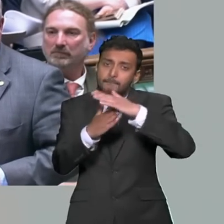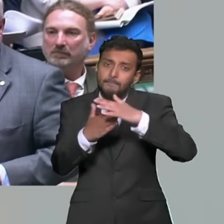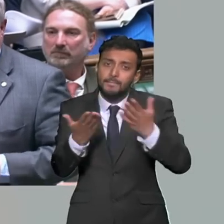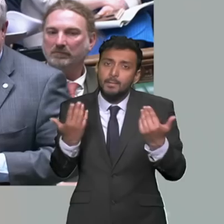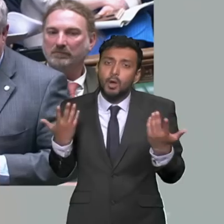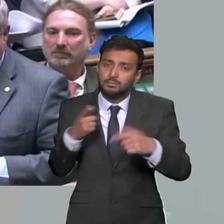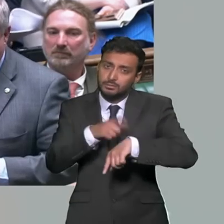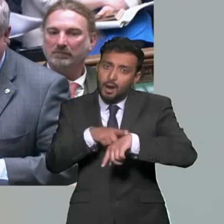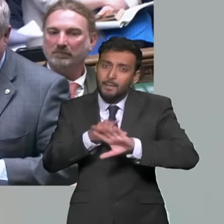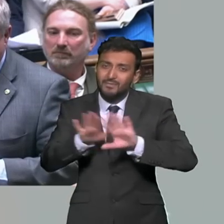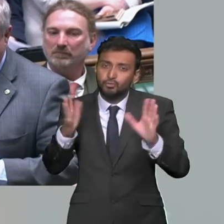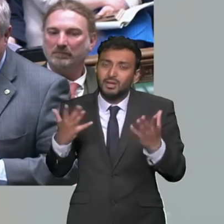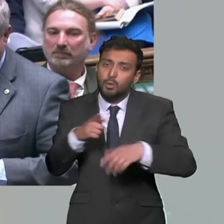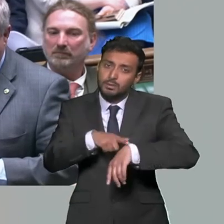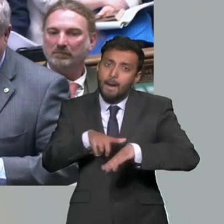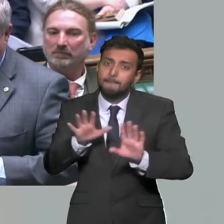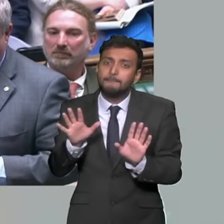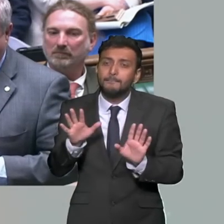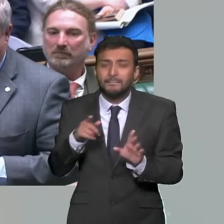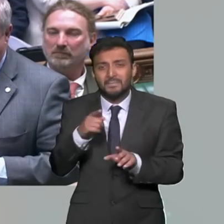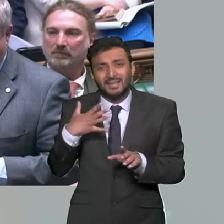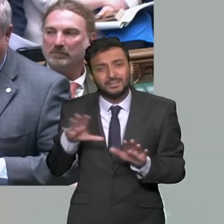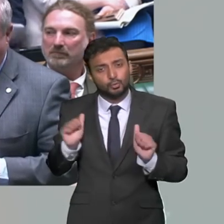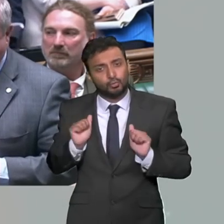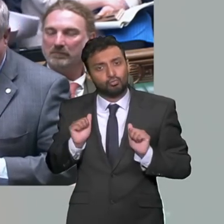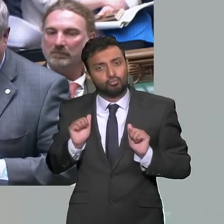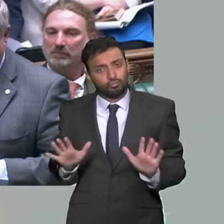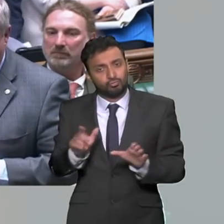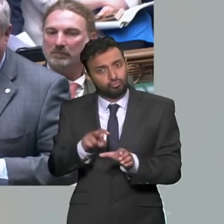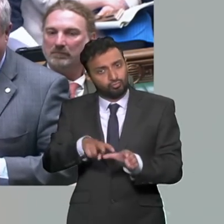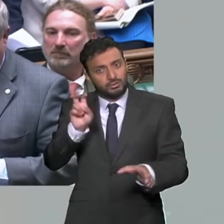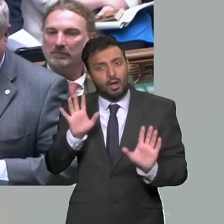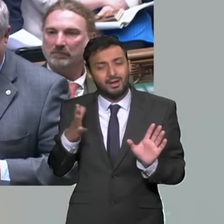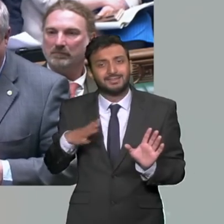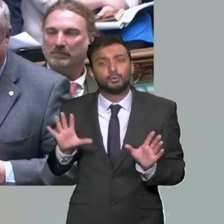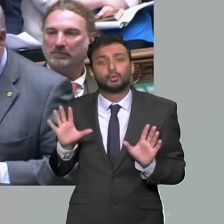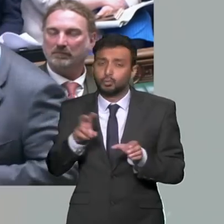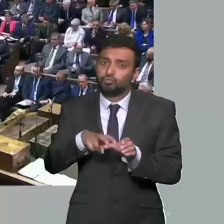Resign before this House is forced to remove you!